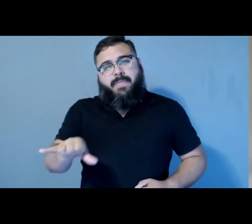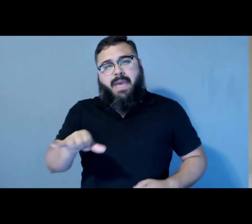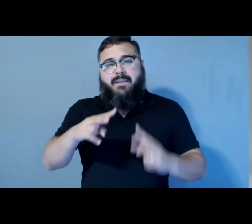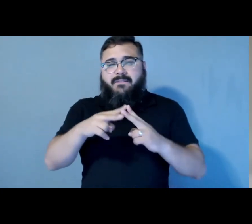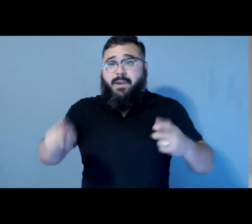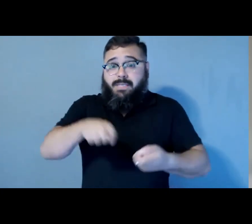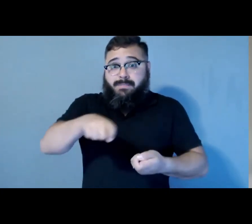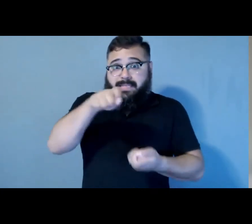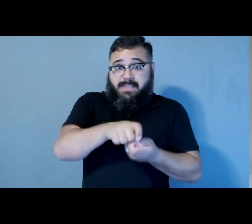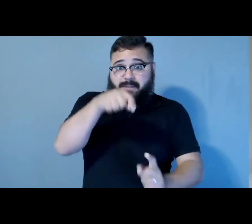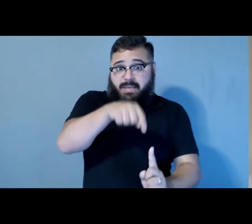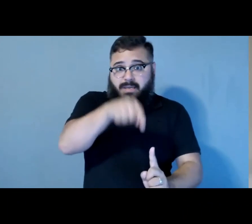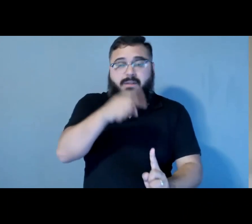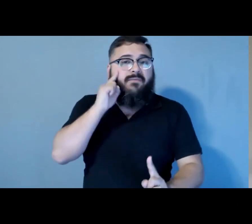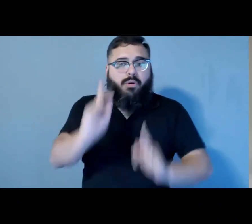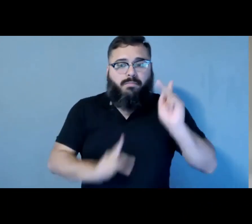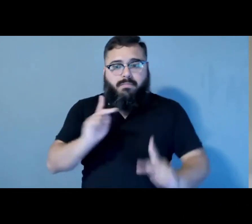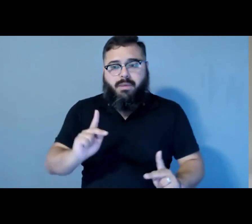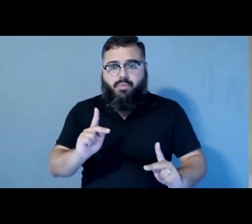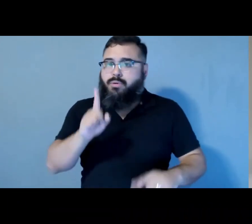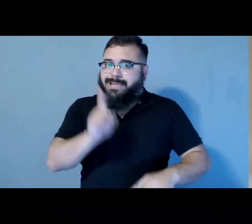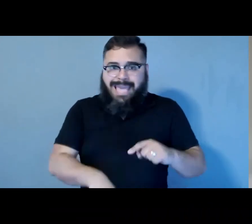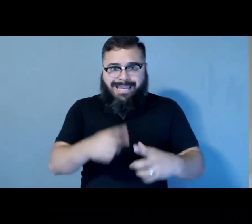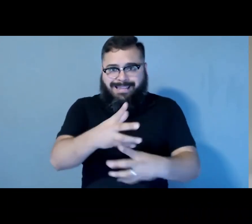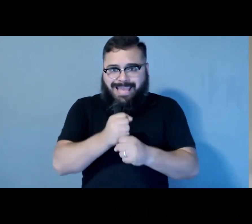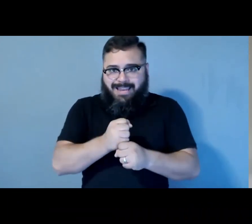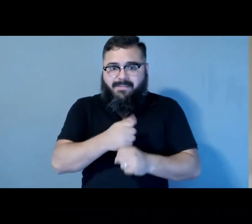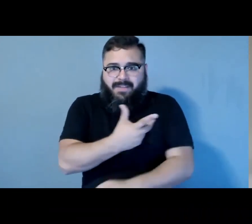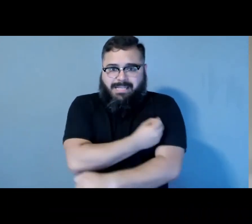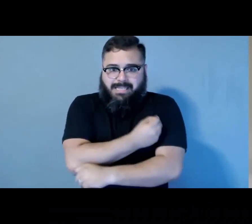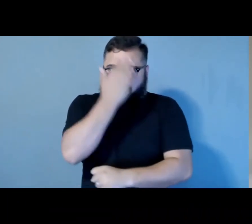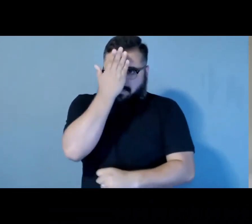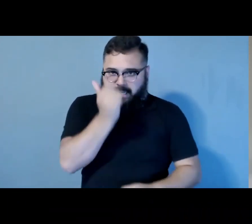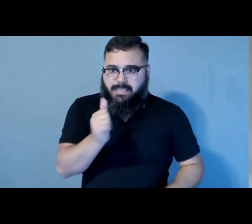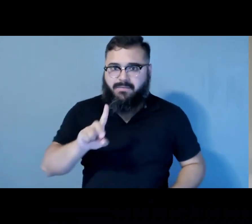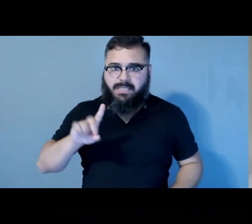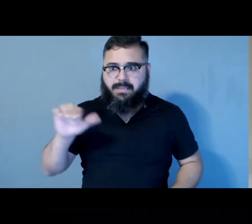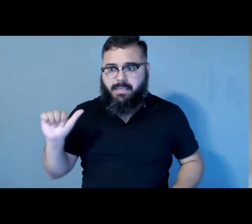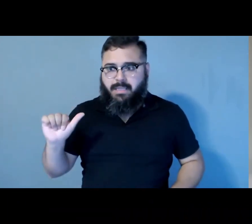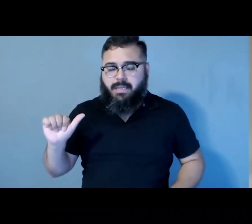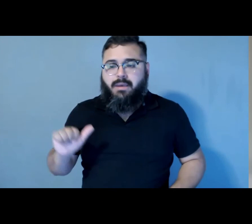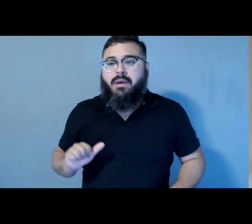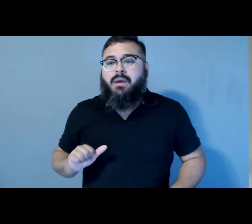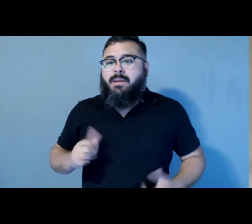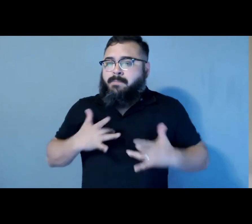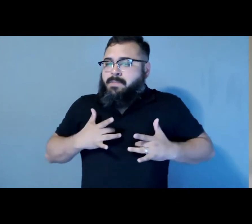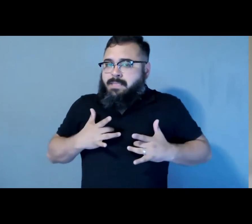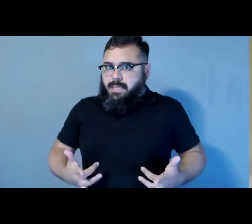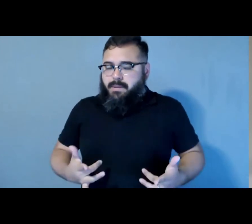of individuals who are not able to get the vaccine because of a disability. And typically there has to be really strong